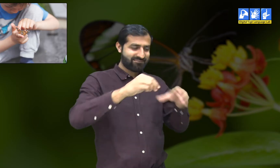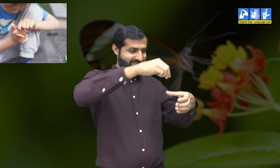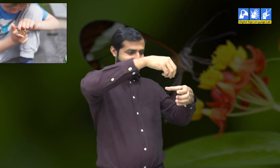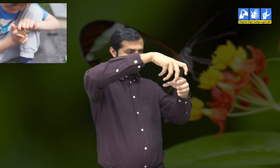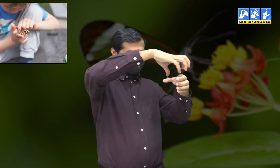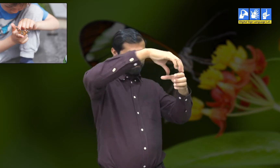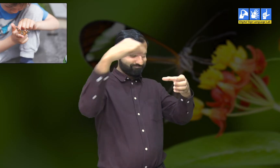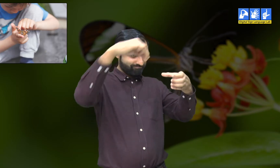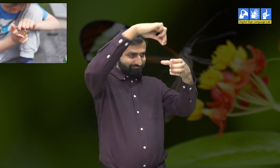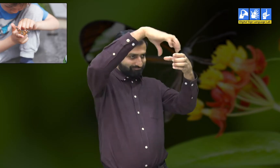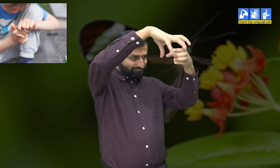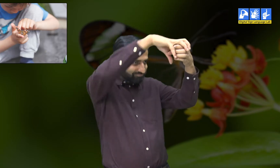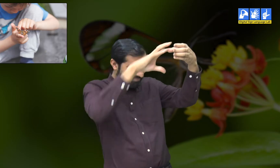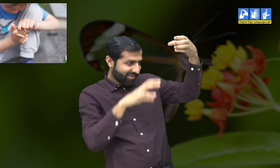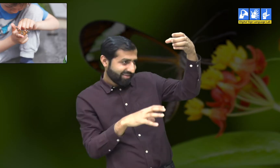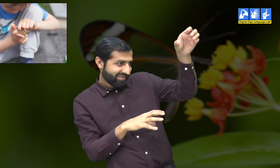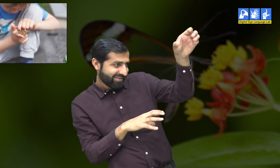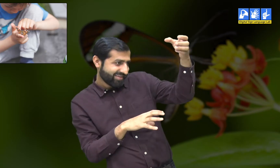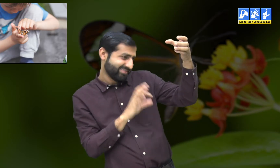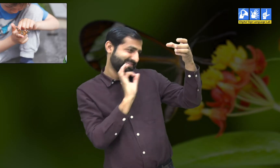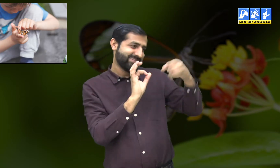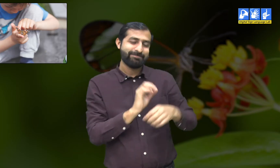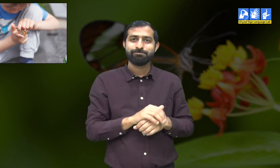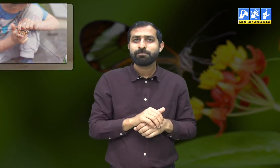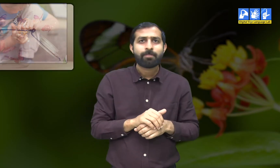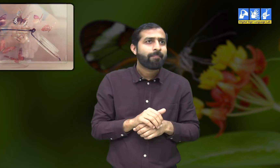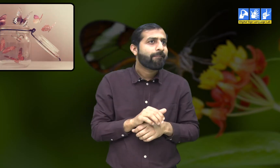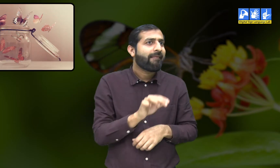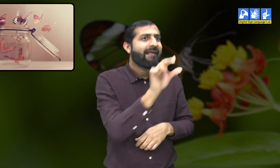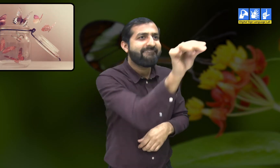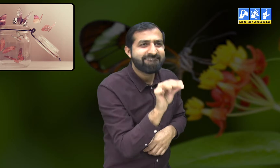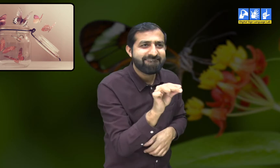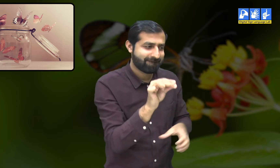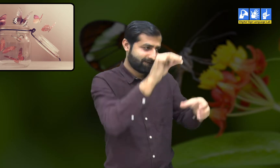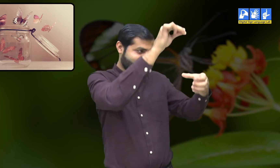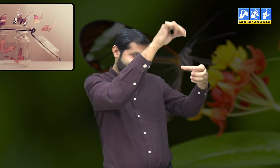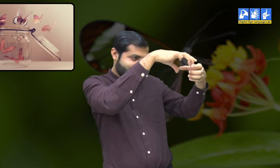He would catch butterflies and put it into a jar.